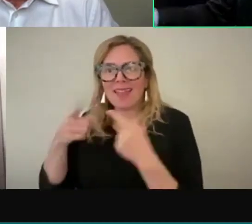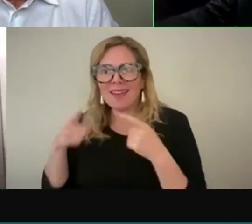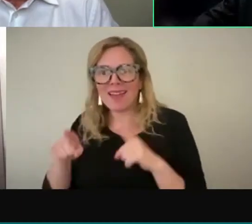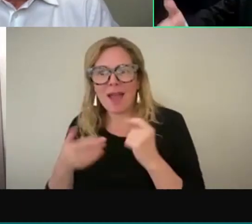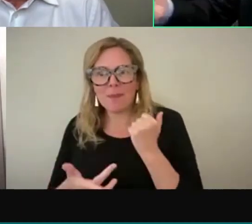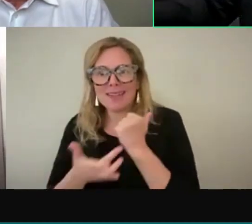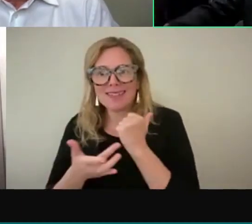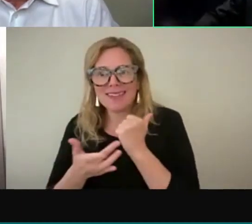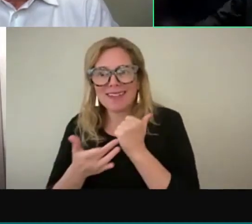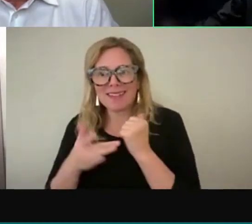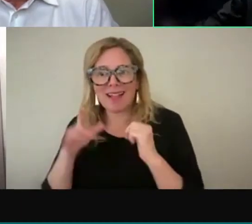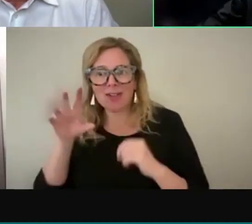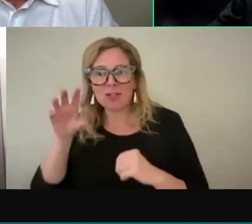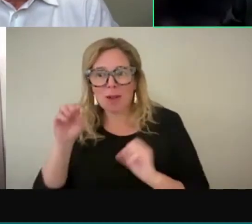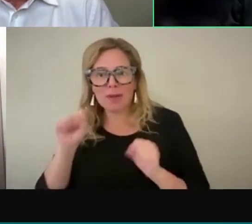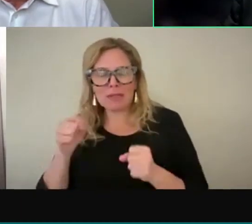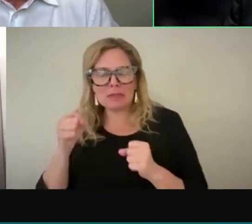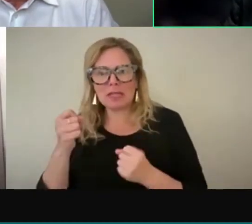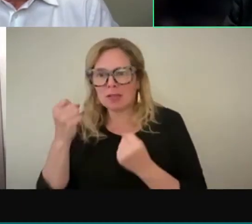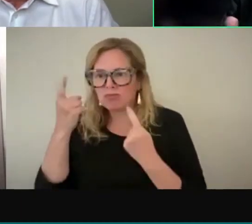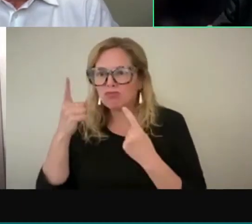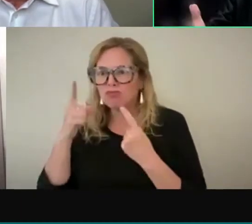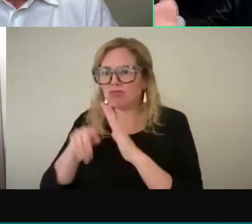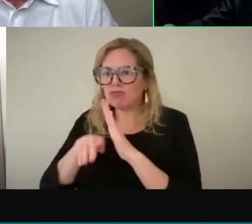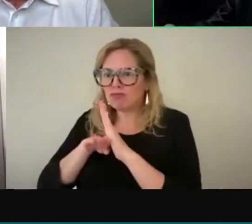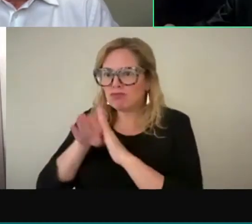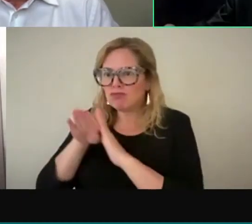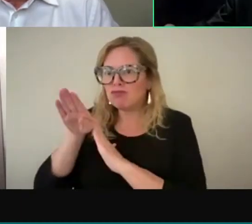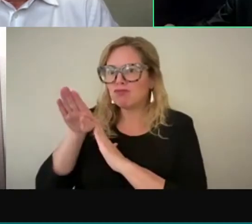and more bulletproof and more reliable, right? But I think that's really where the end comes